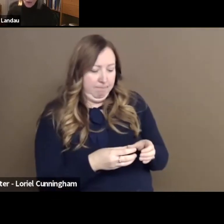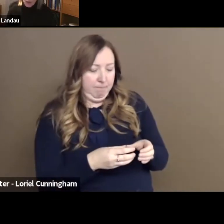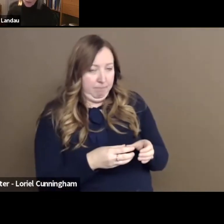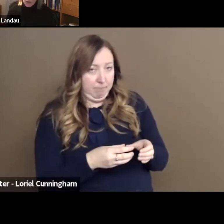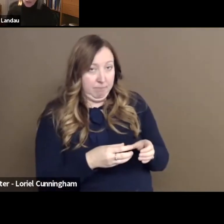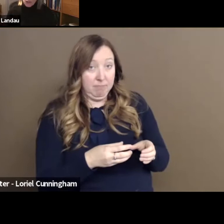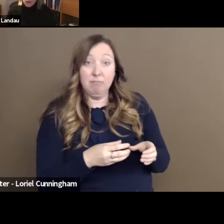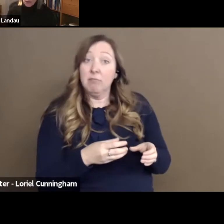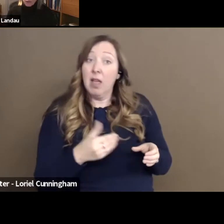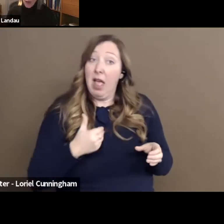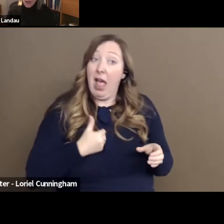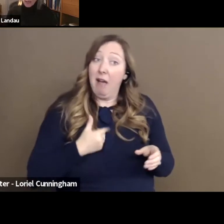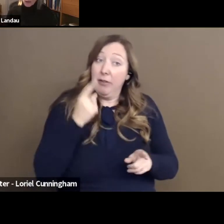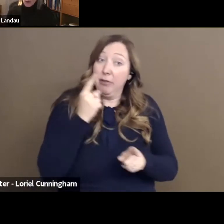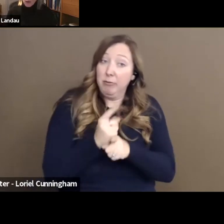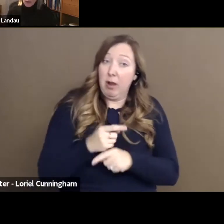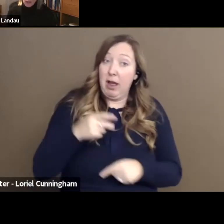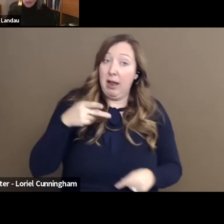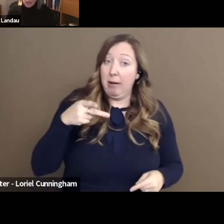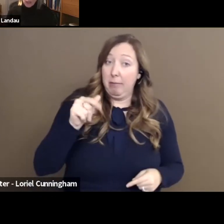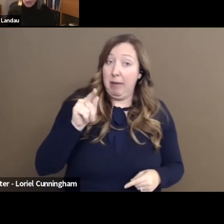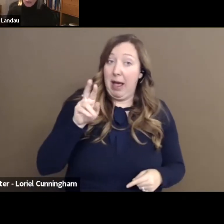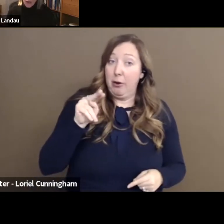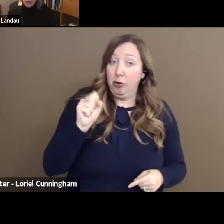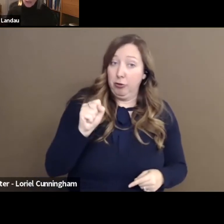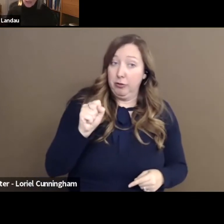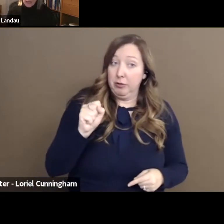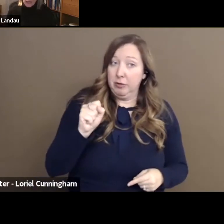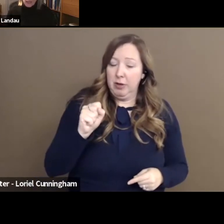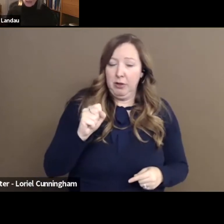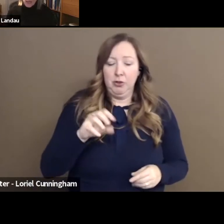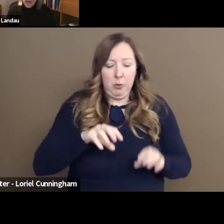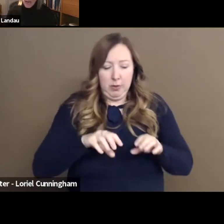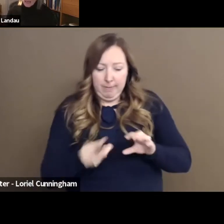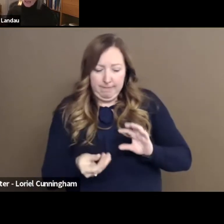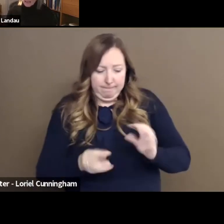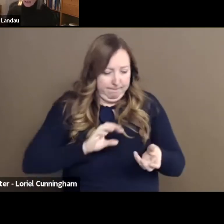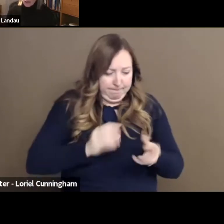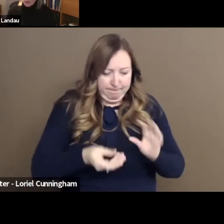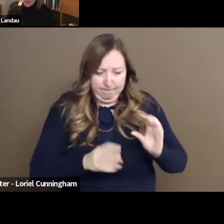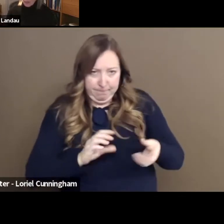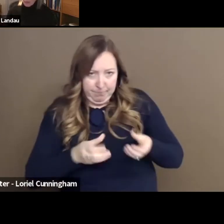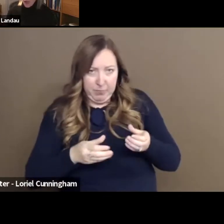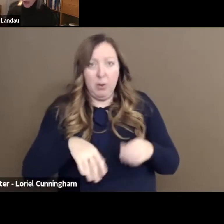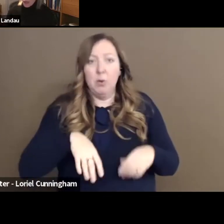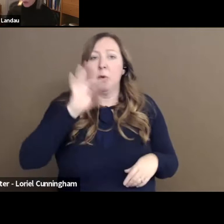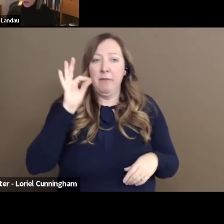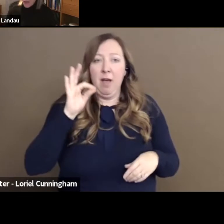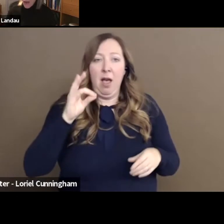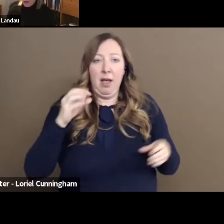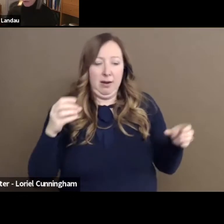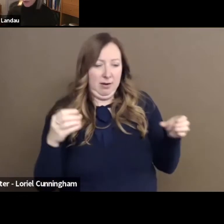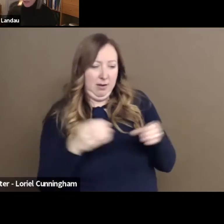them so she's going to find on those six sides she'll find the